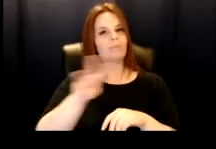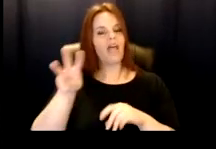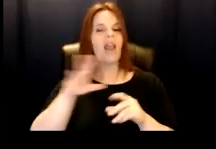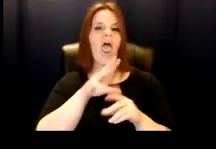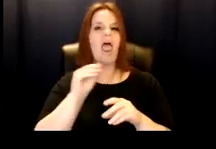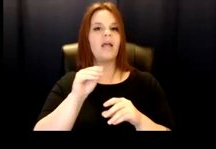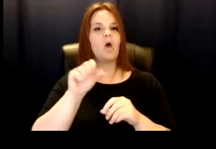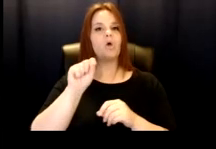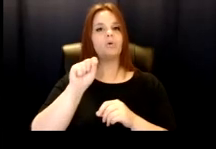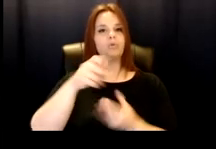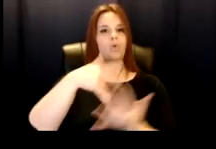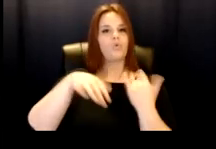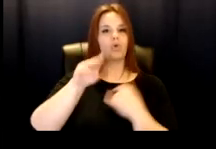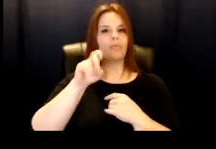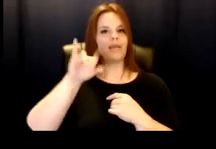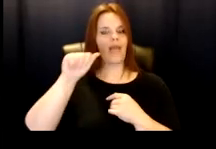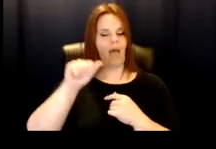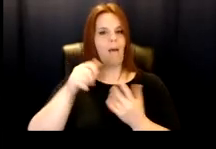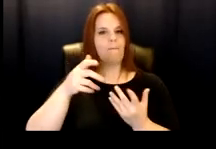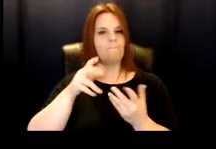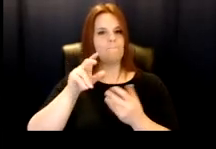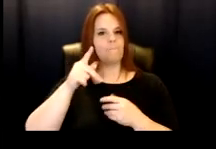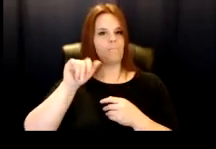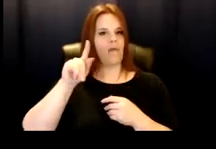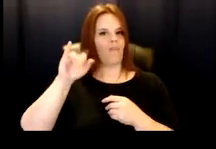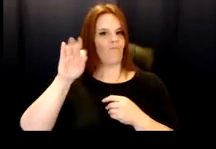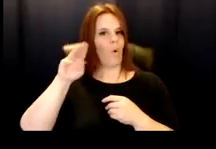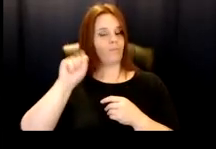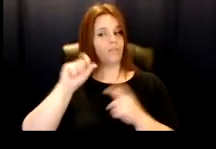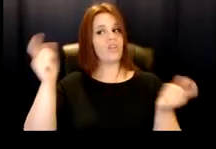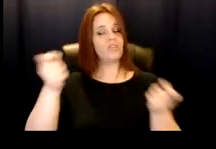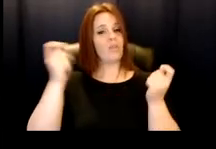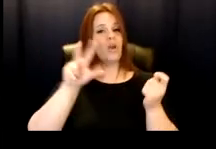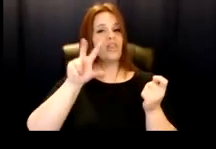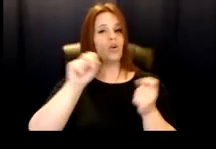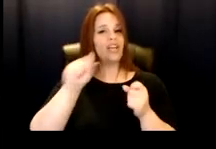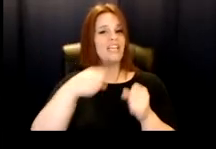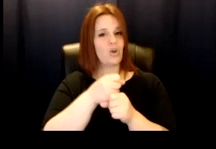The network is celebrating its 30th anniversary this year.